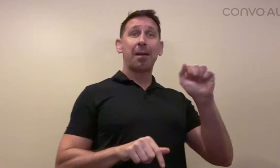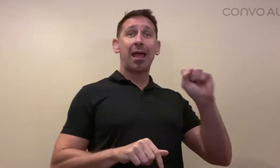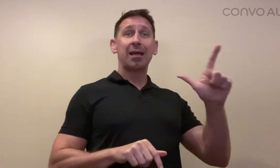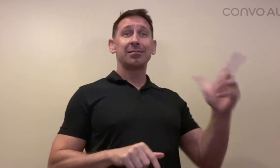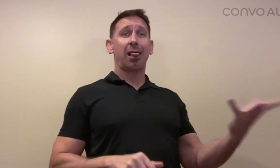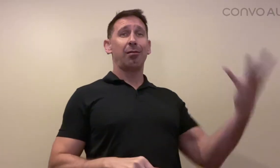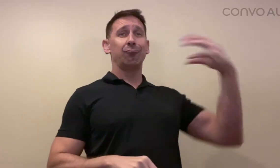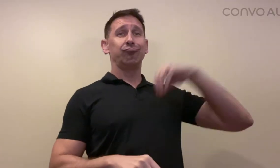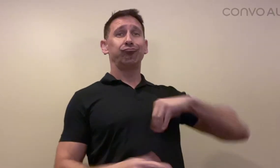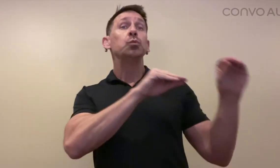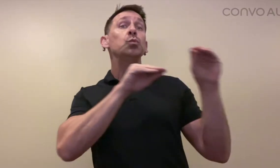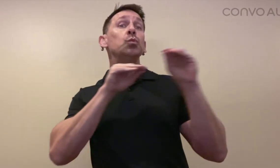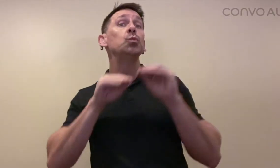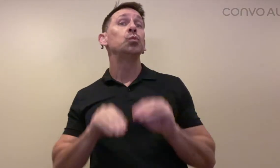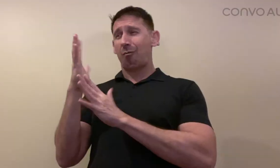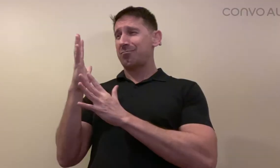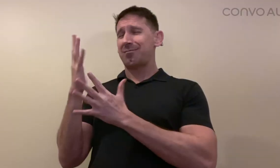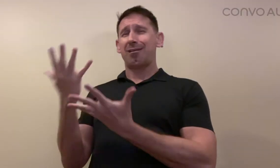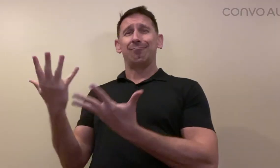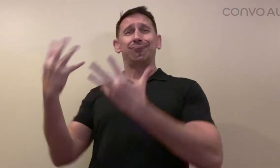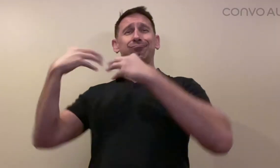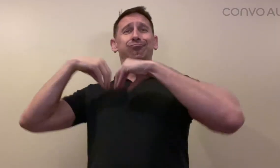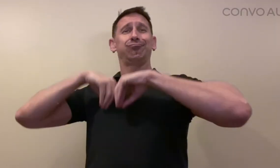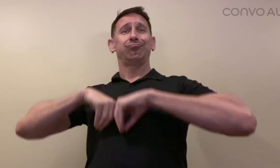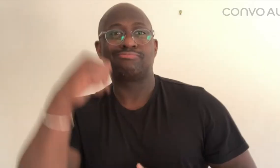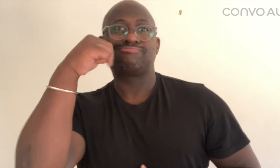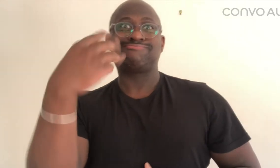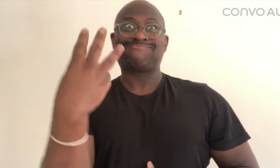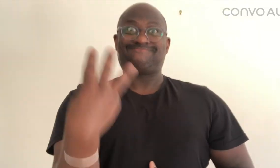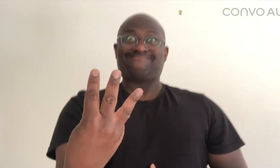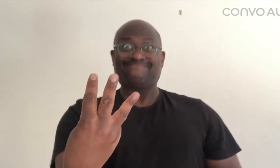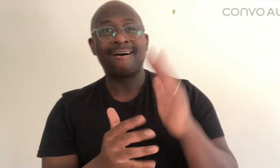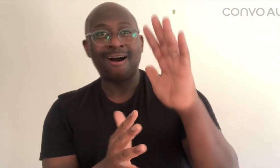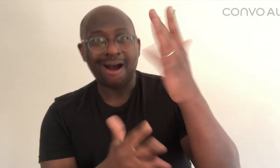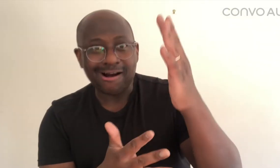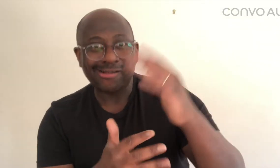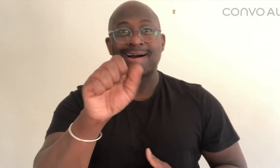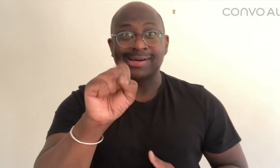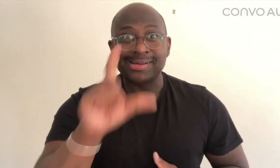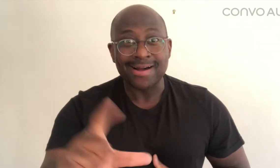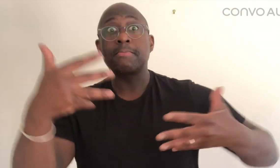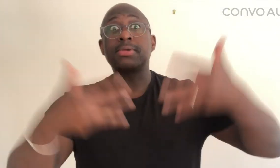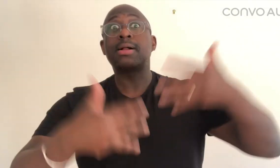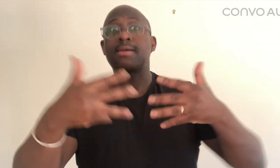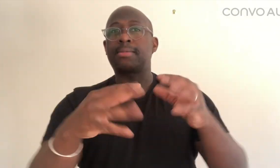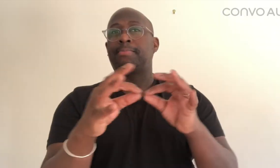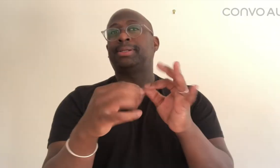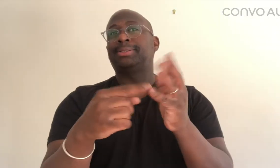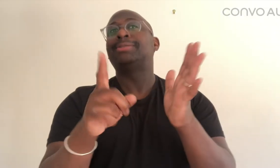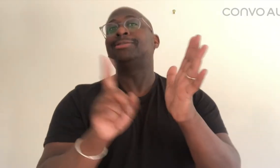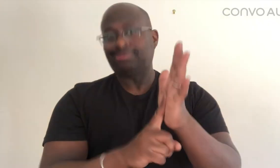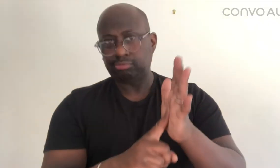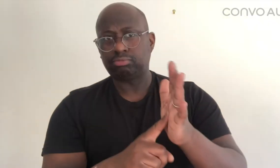Fluent in ASL, then I moved, and now fluent in Auslan. I know three sign languages - Auslan, ASL and BSL.